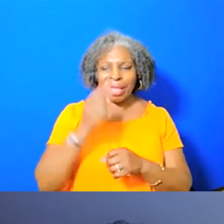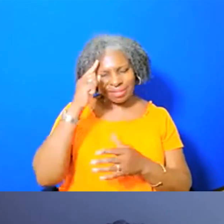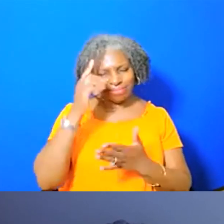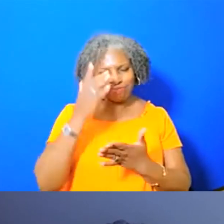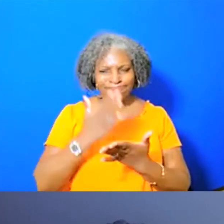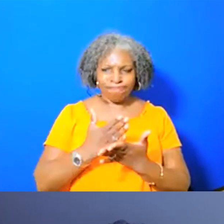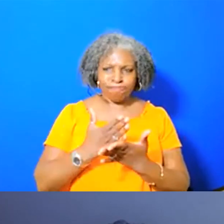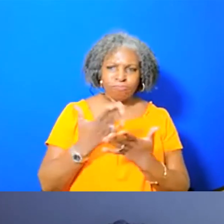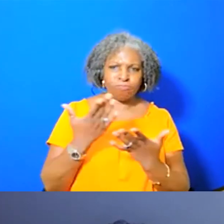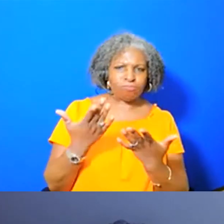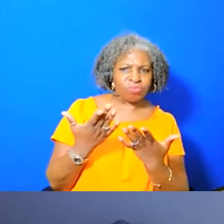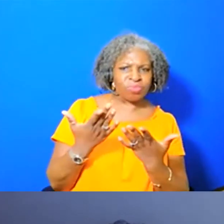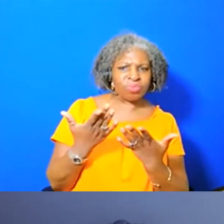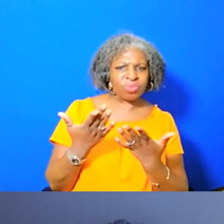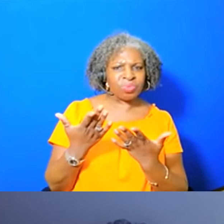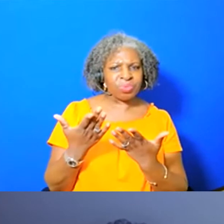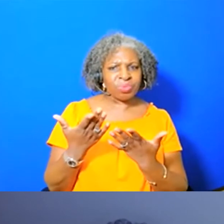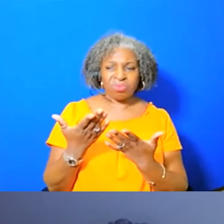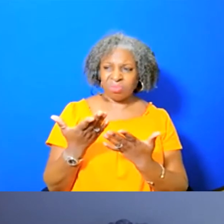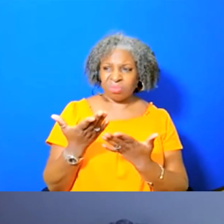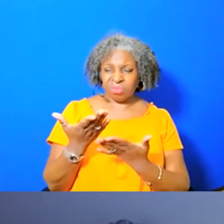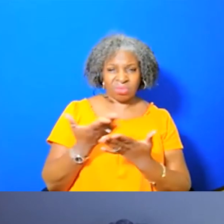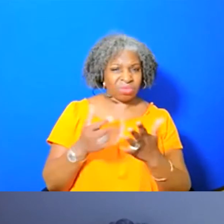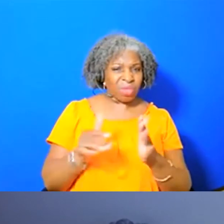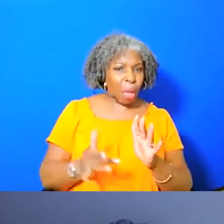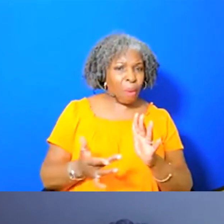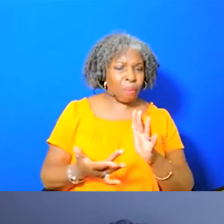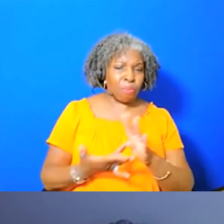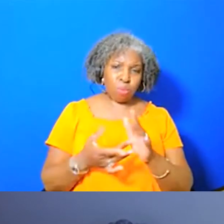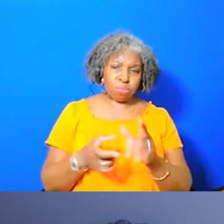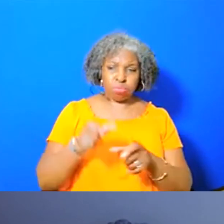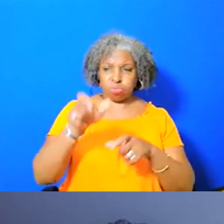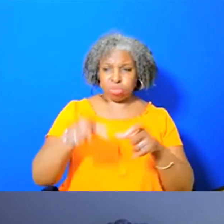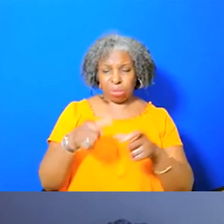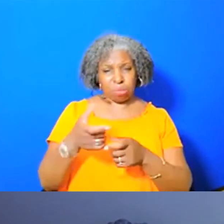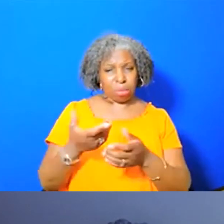just talking to key people right now or seeking out people essentially and talking to them.